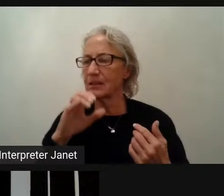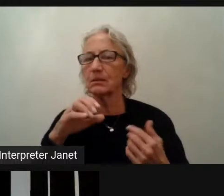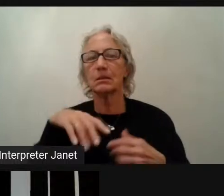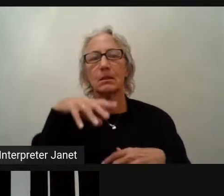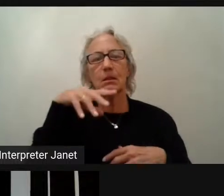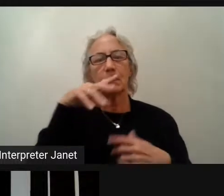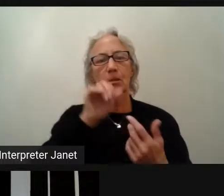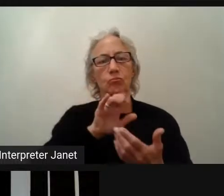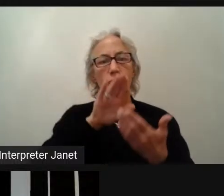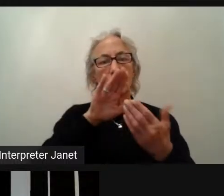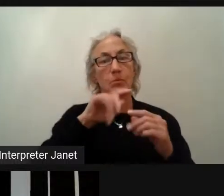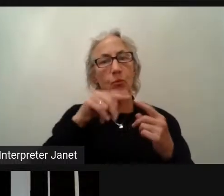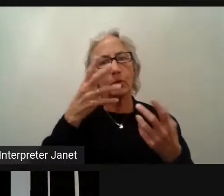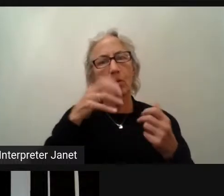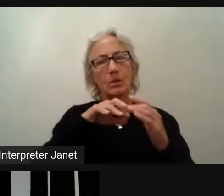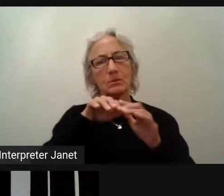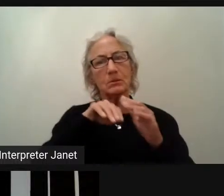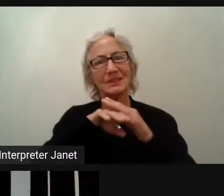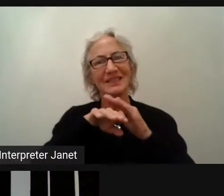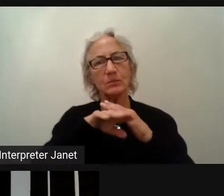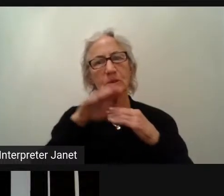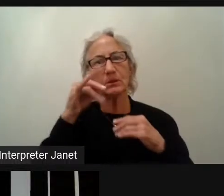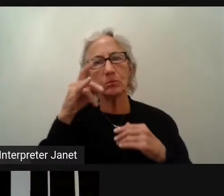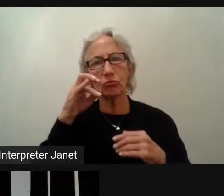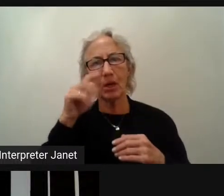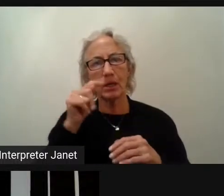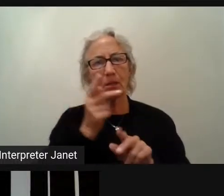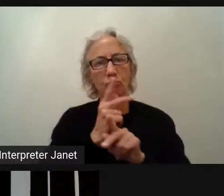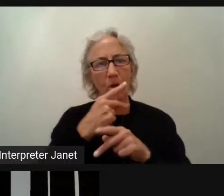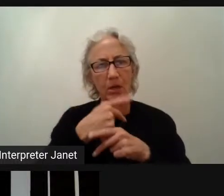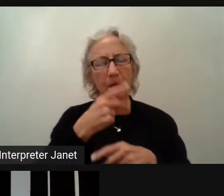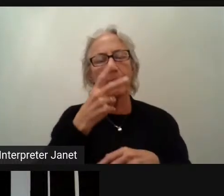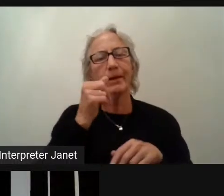premedical approach but the result counts. Will have an